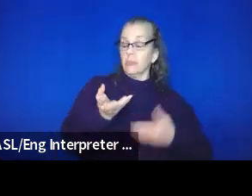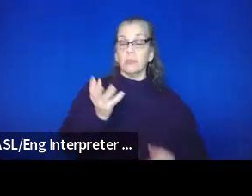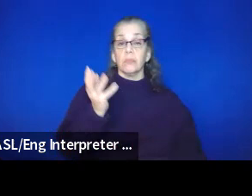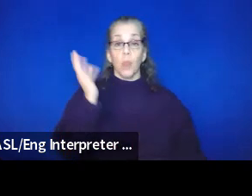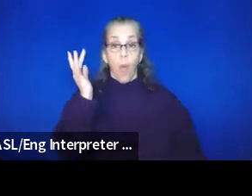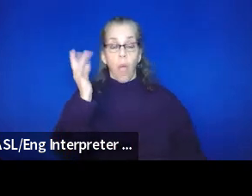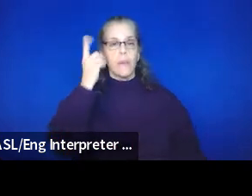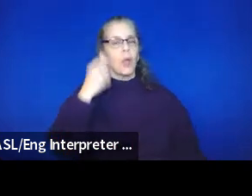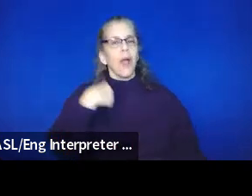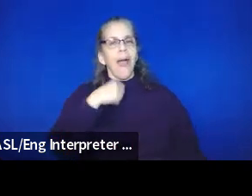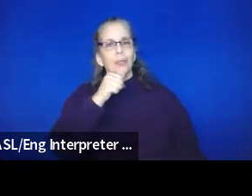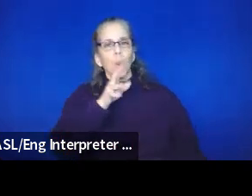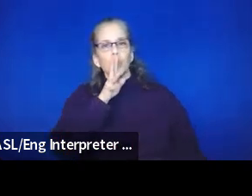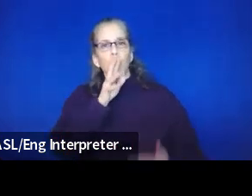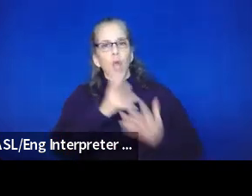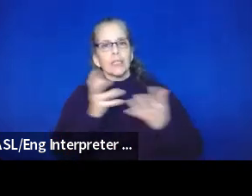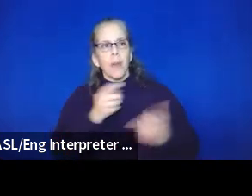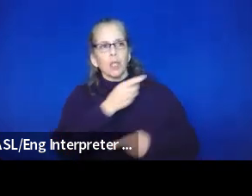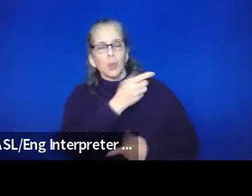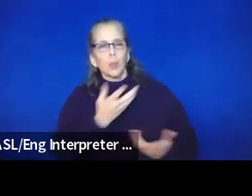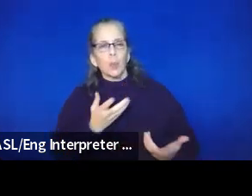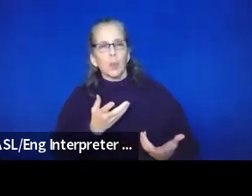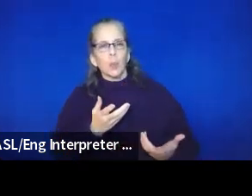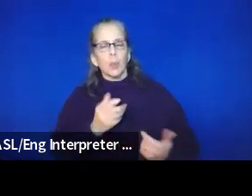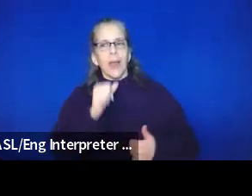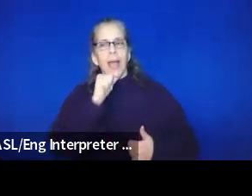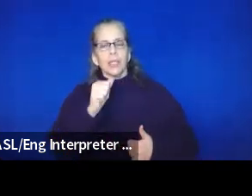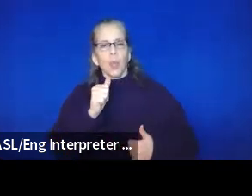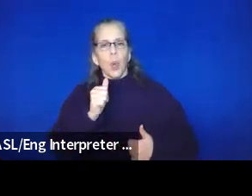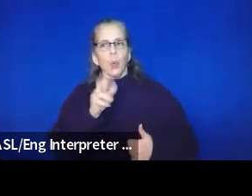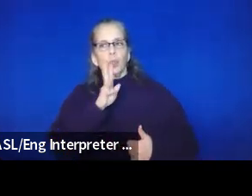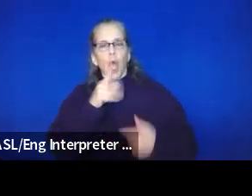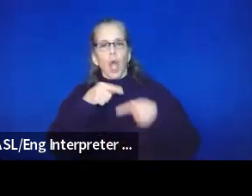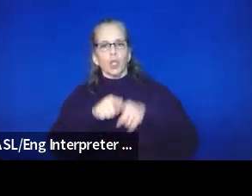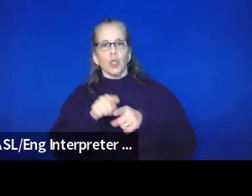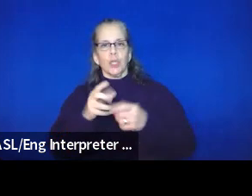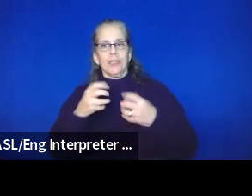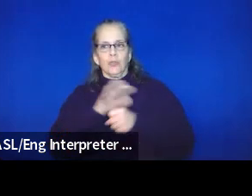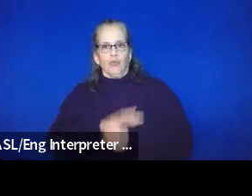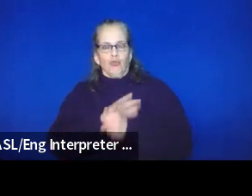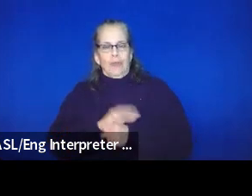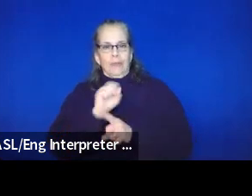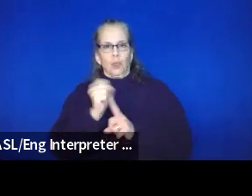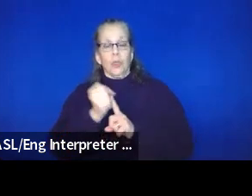not interacting in stressful situations. So I tell people this.